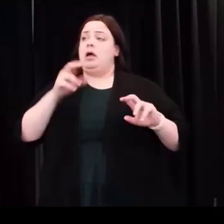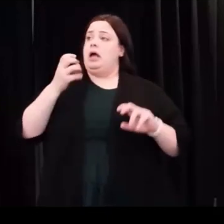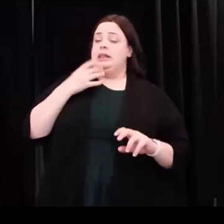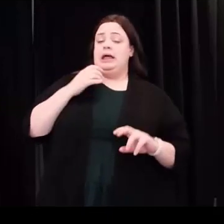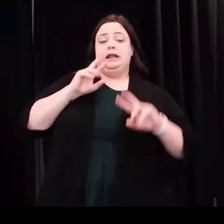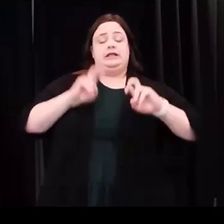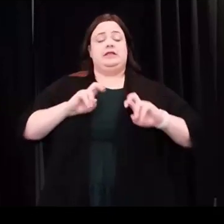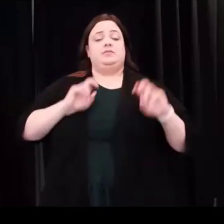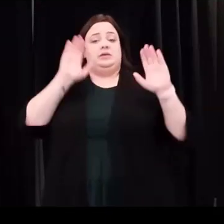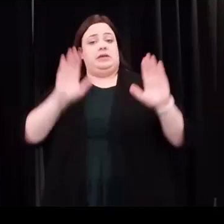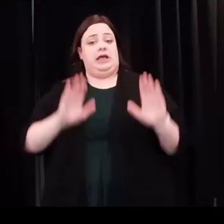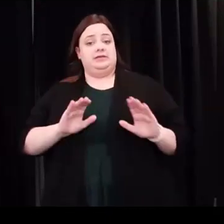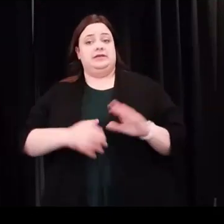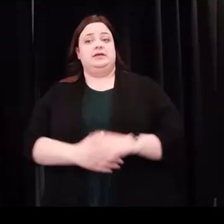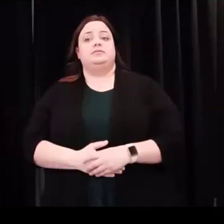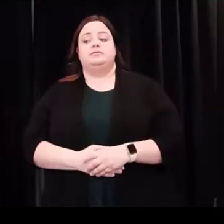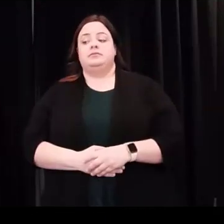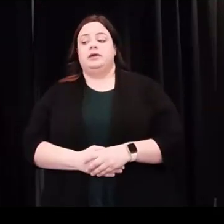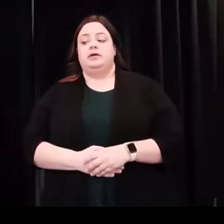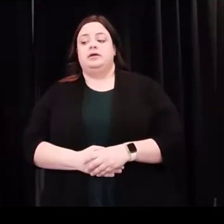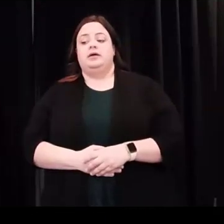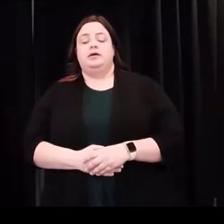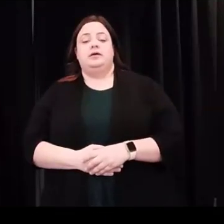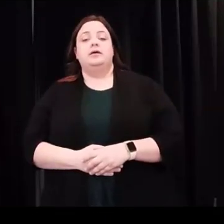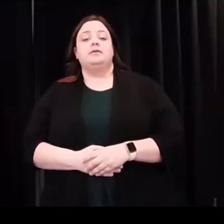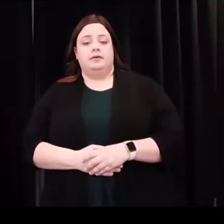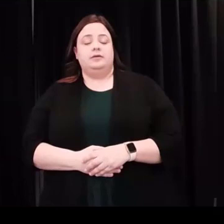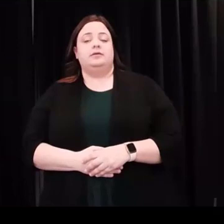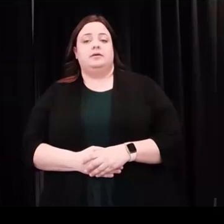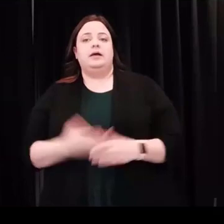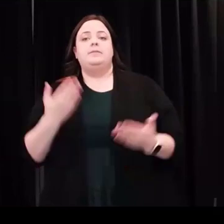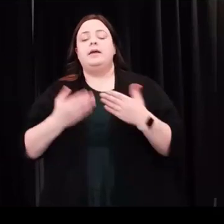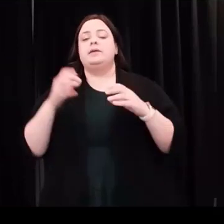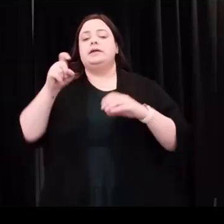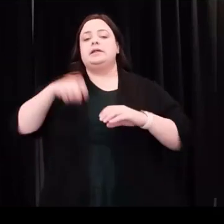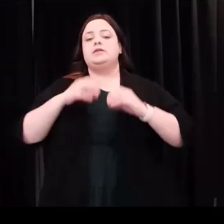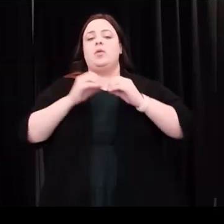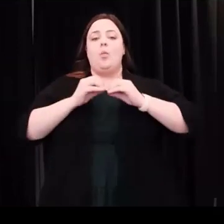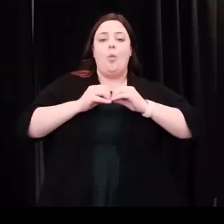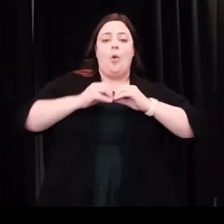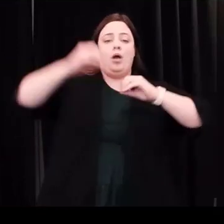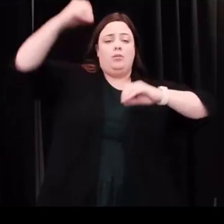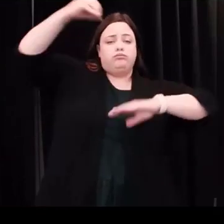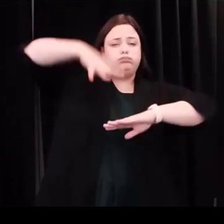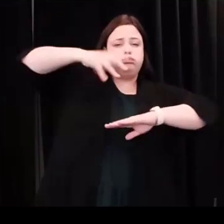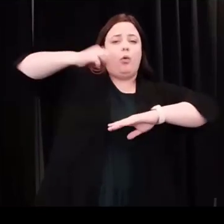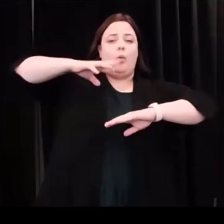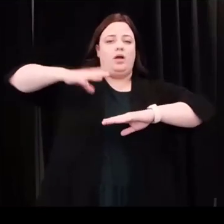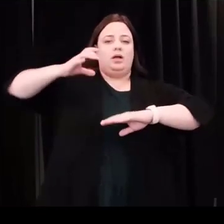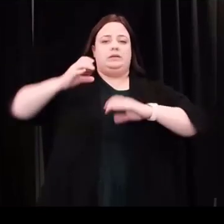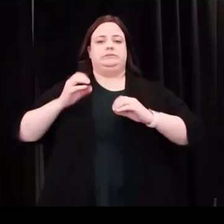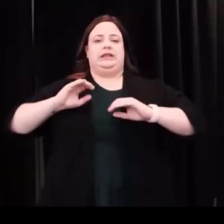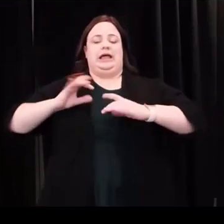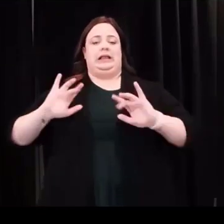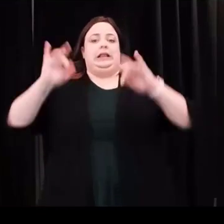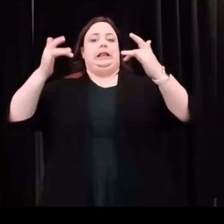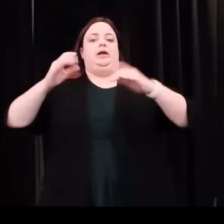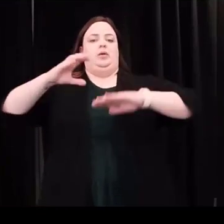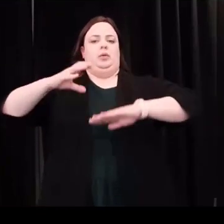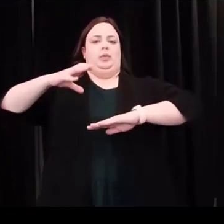excellent. She may need more lighting or less lighting, that's that's great.